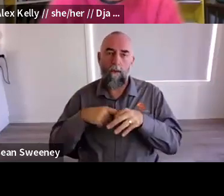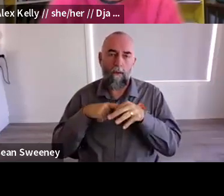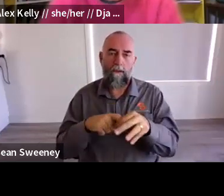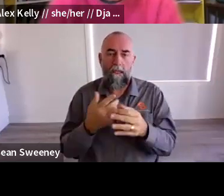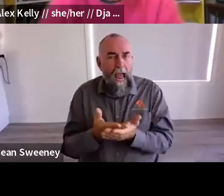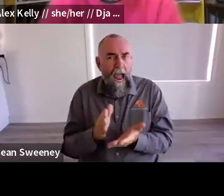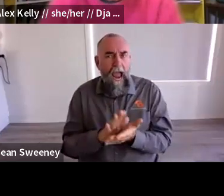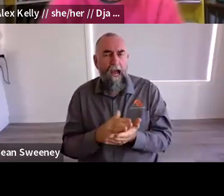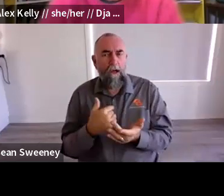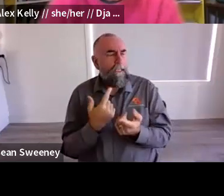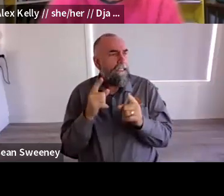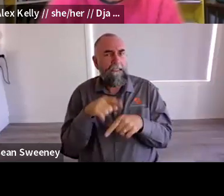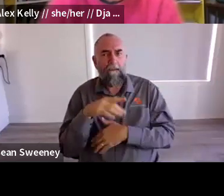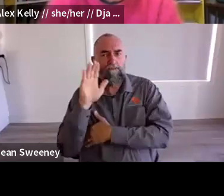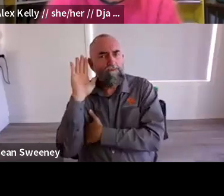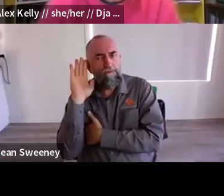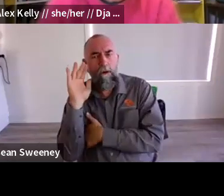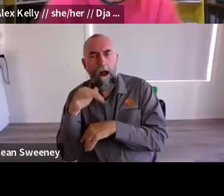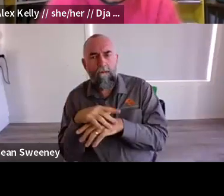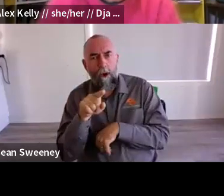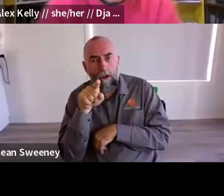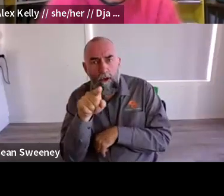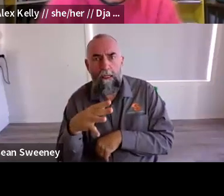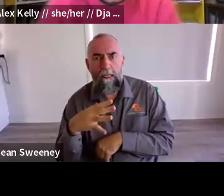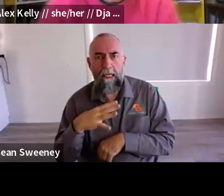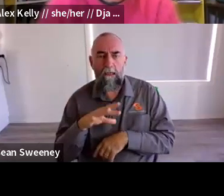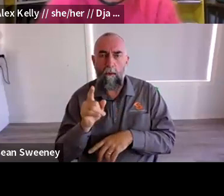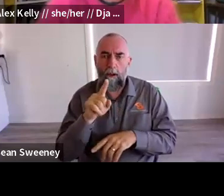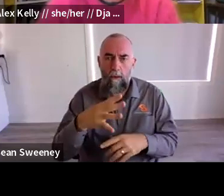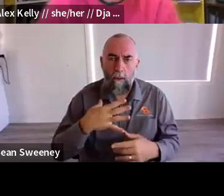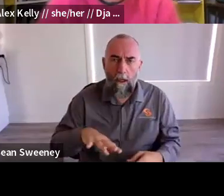Yeah, but a big question has been how do we listen?